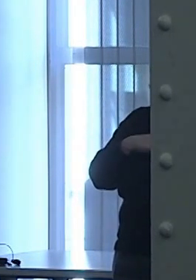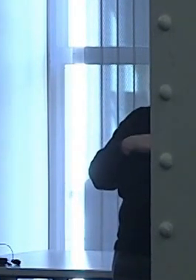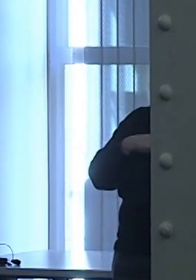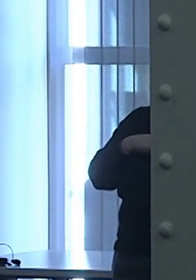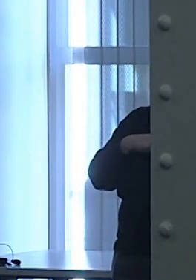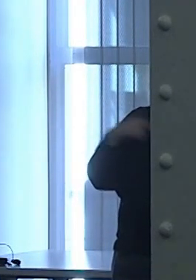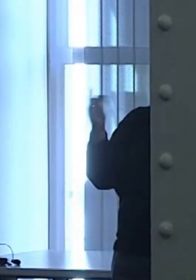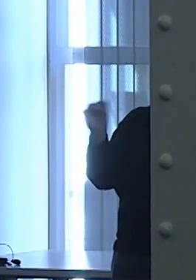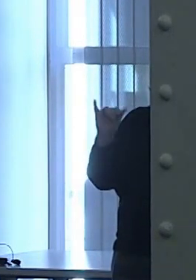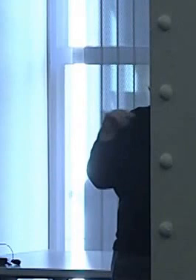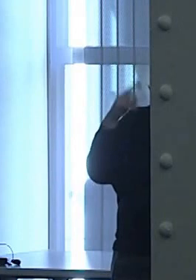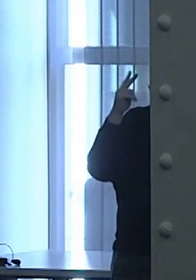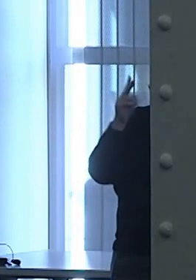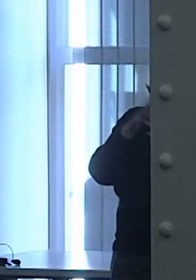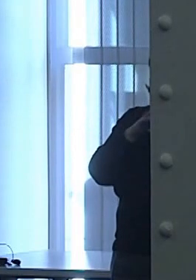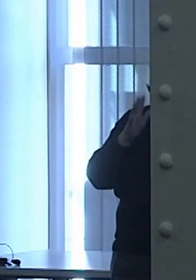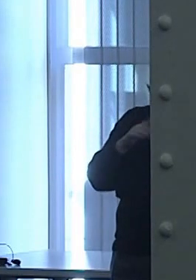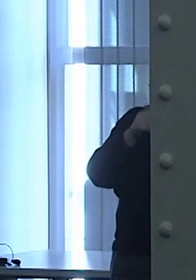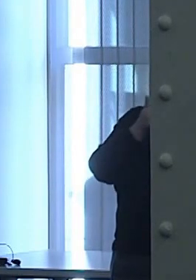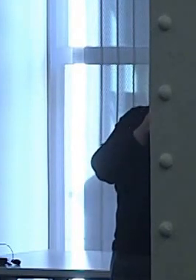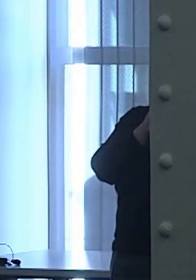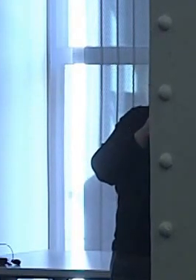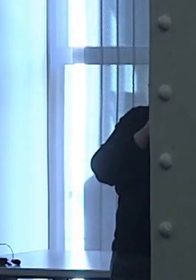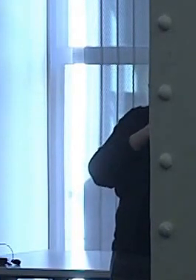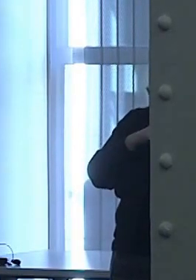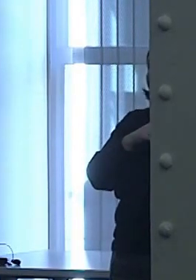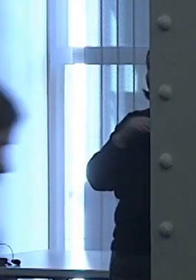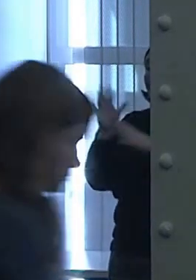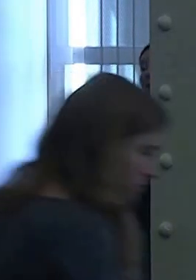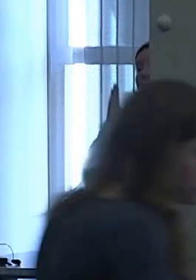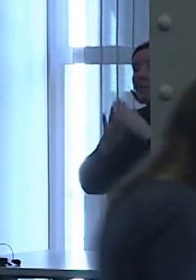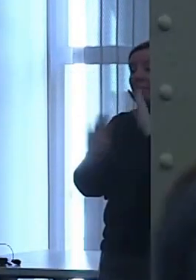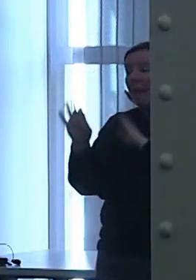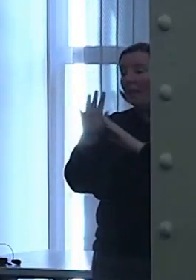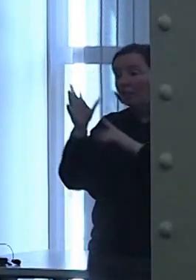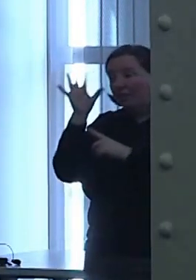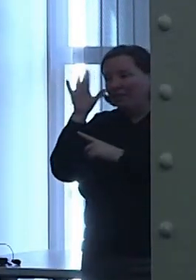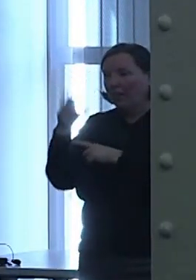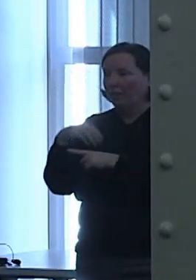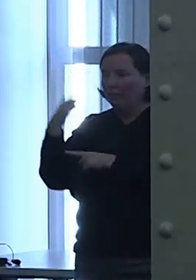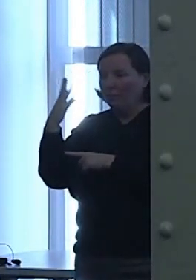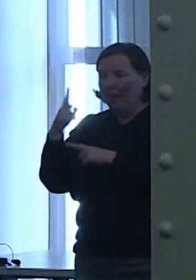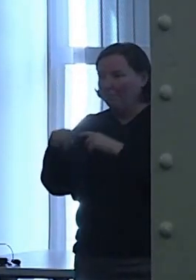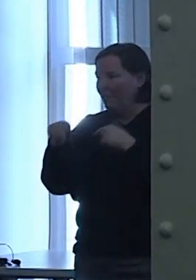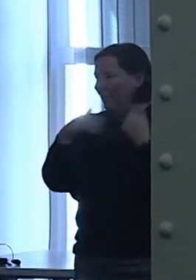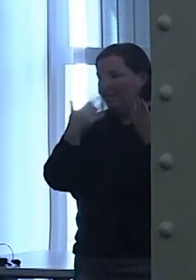She's also Mexican-American, my biological father was white, but I didn't really know him